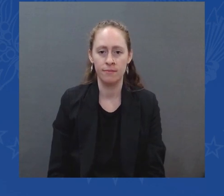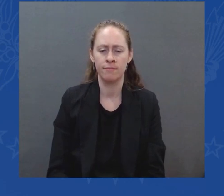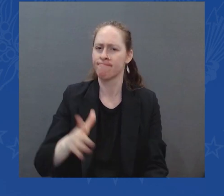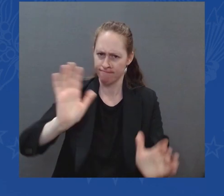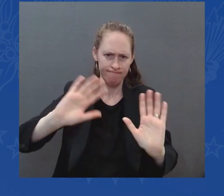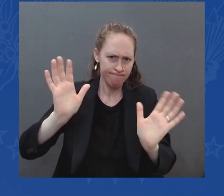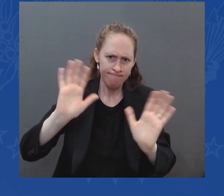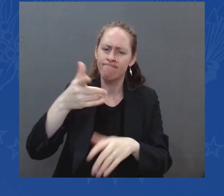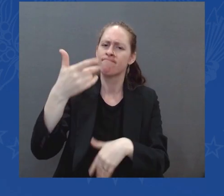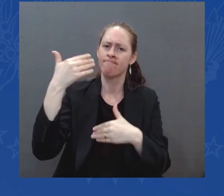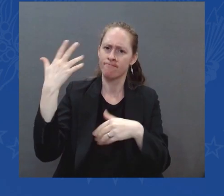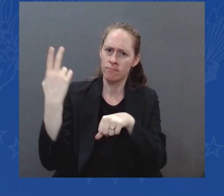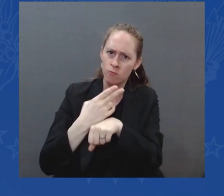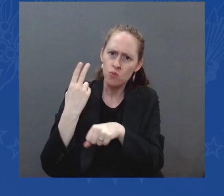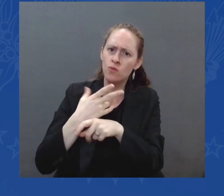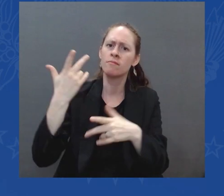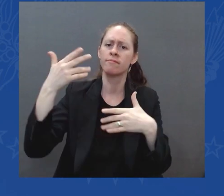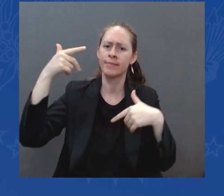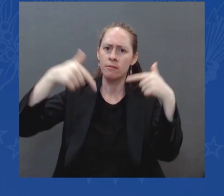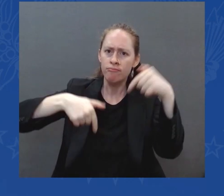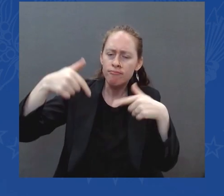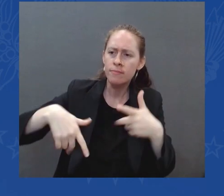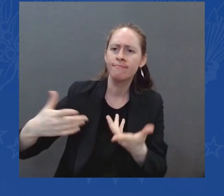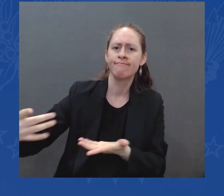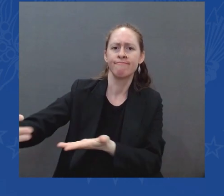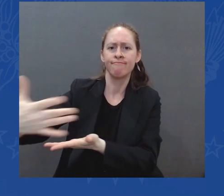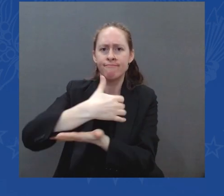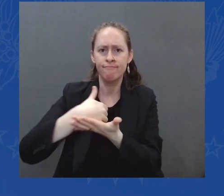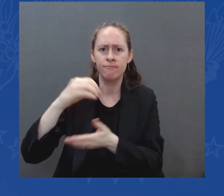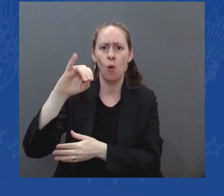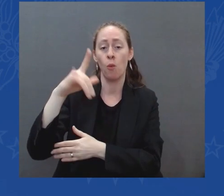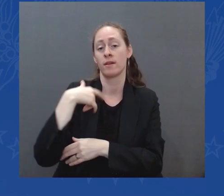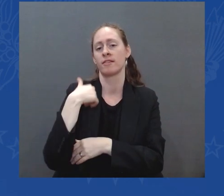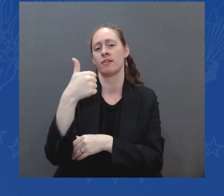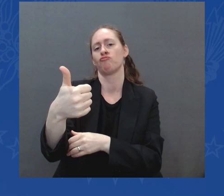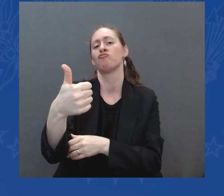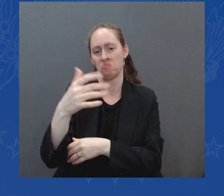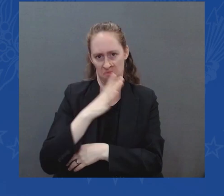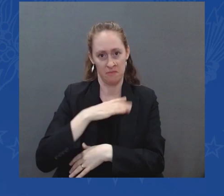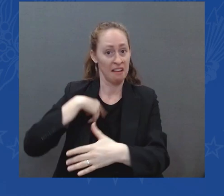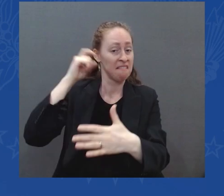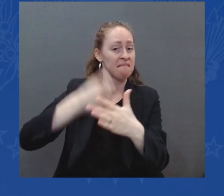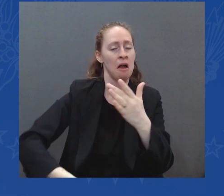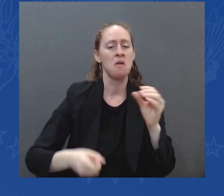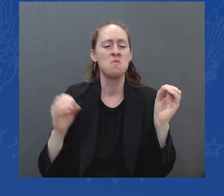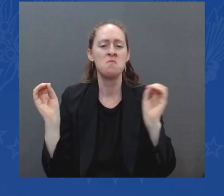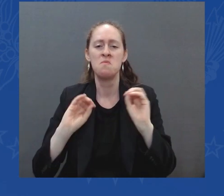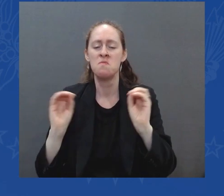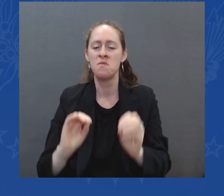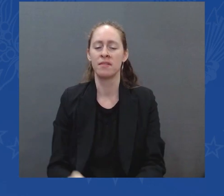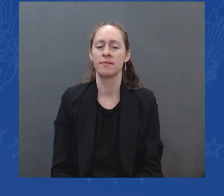will either have to start producing or pay the price for their inaction. Look, the action I'm calling for